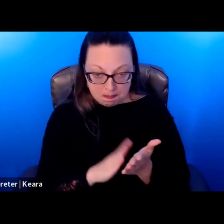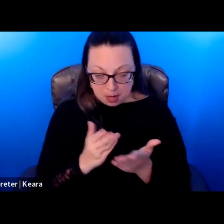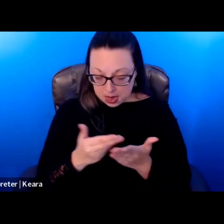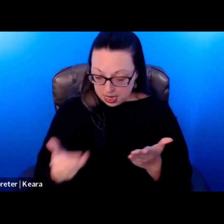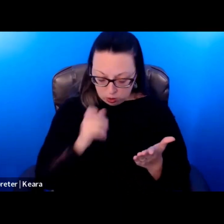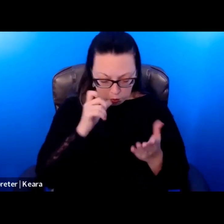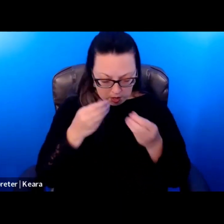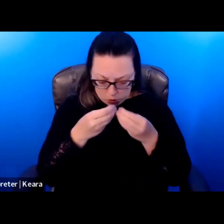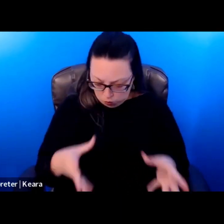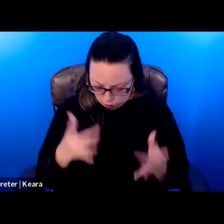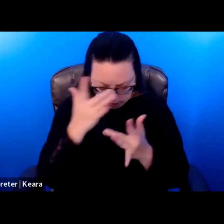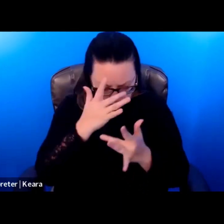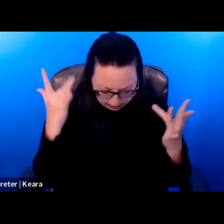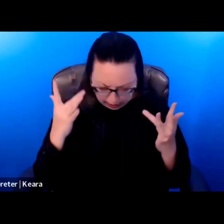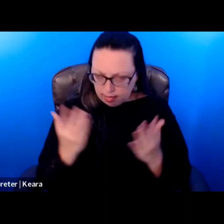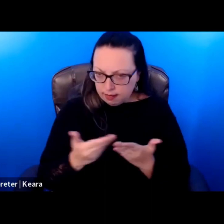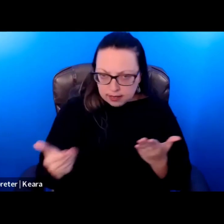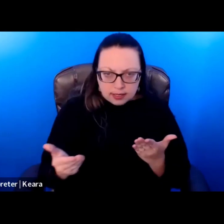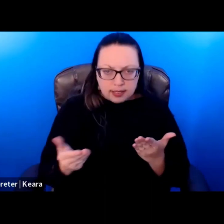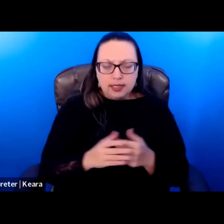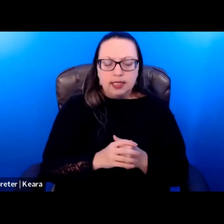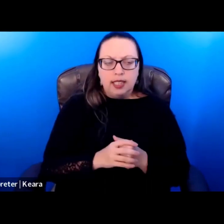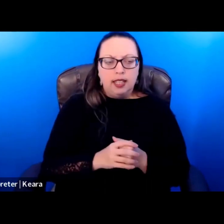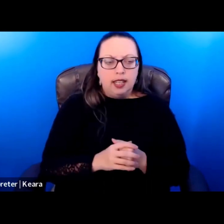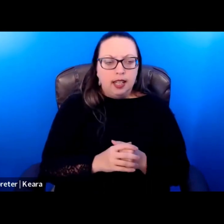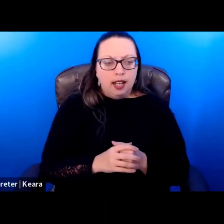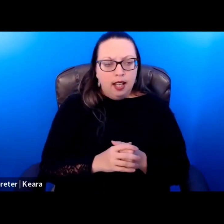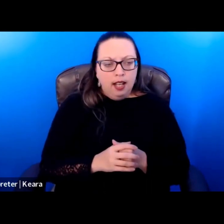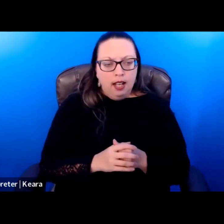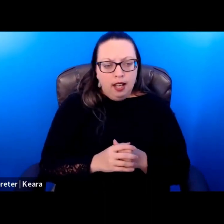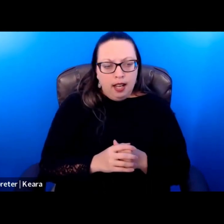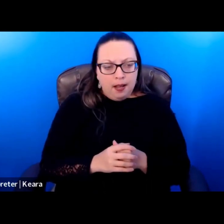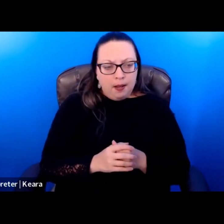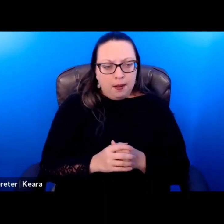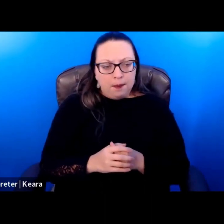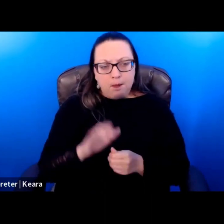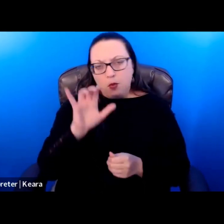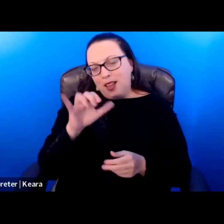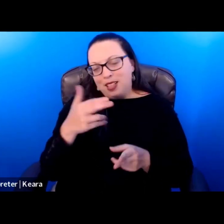and forget certain things that, you know, I should remember. So that was just a short story of